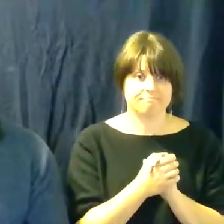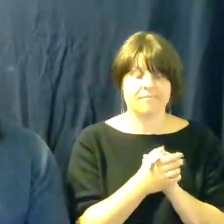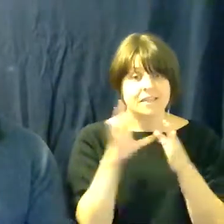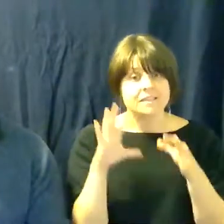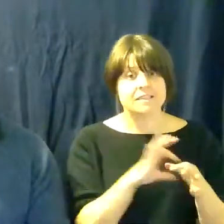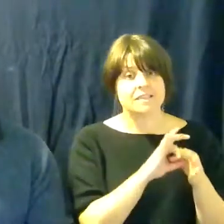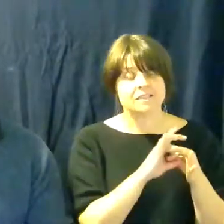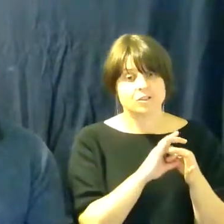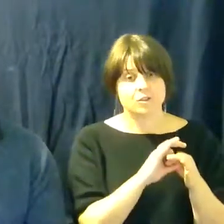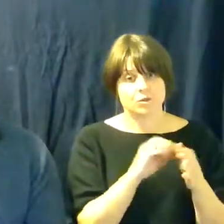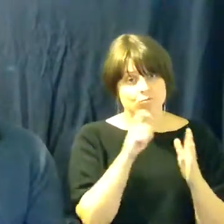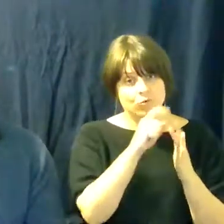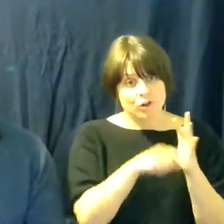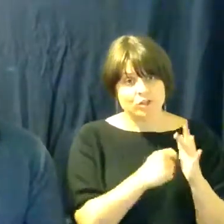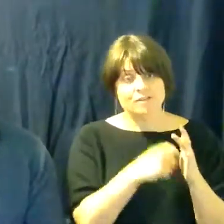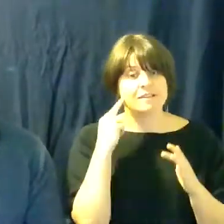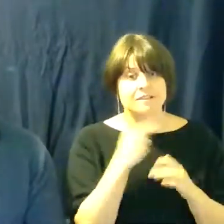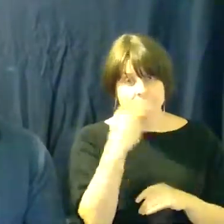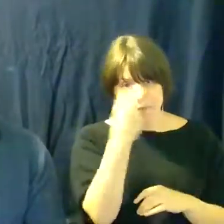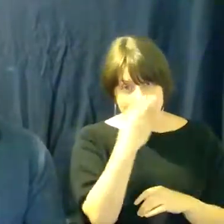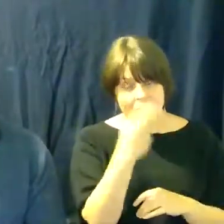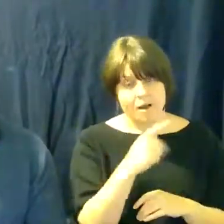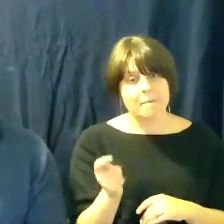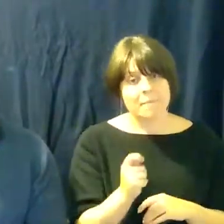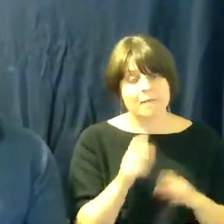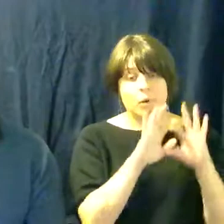information lin linkages and capacity ILC as part